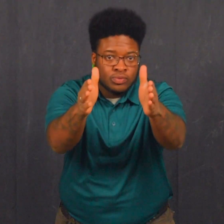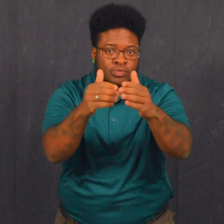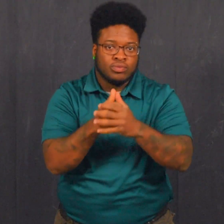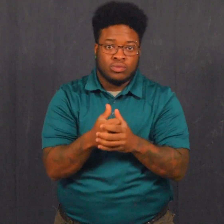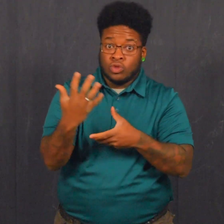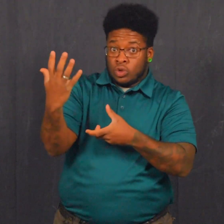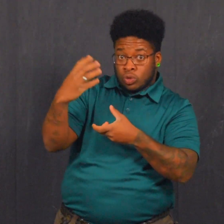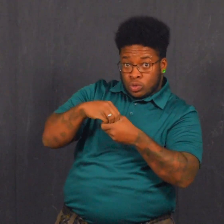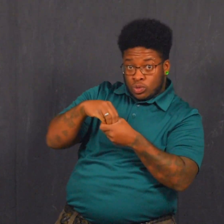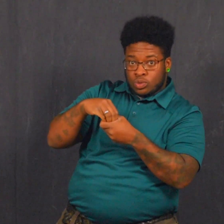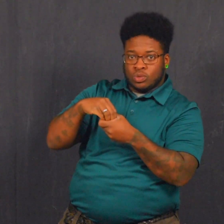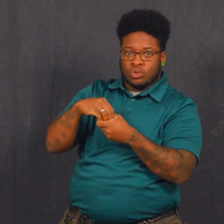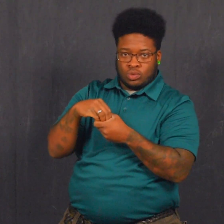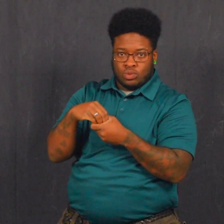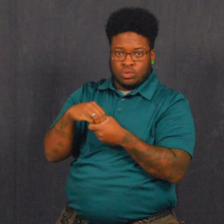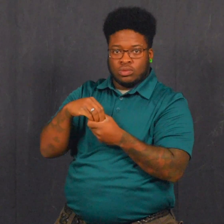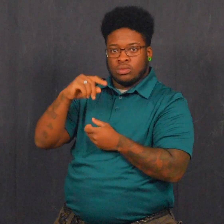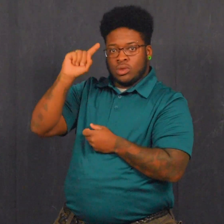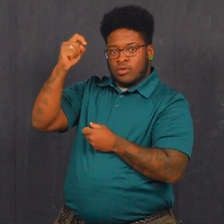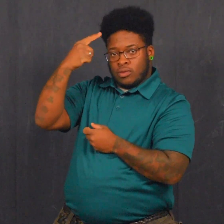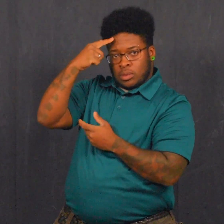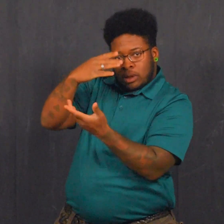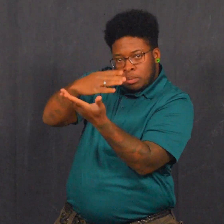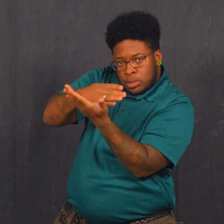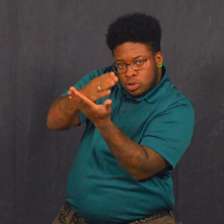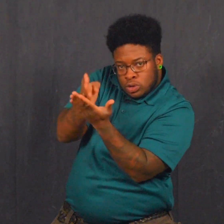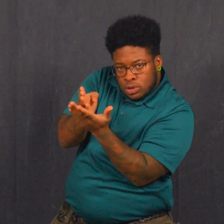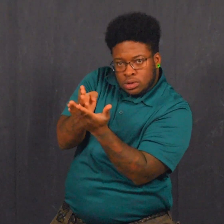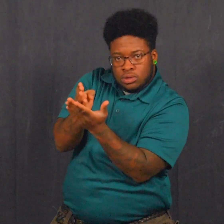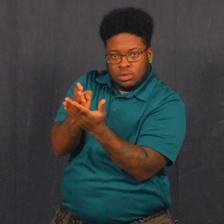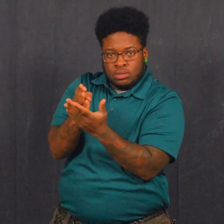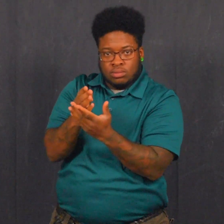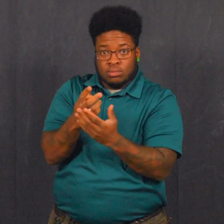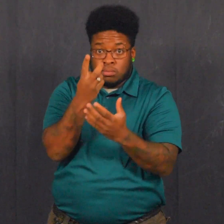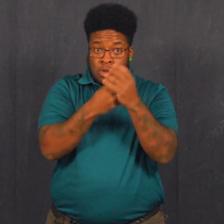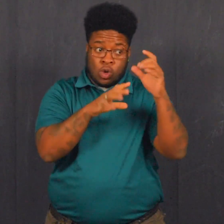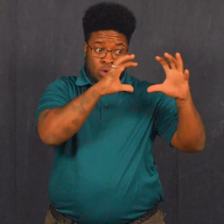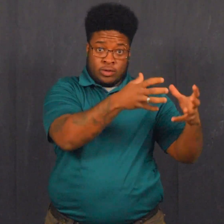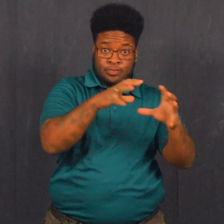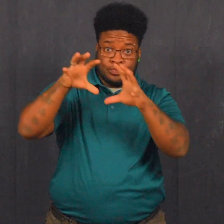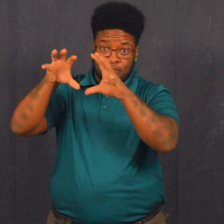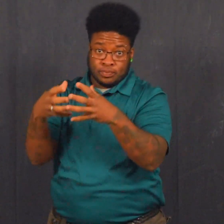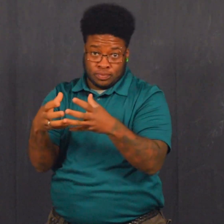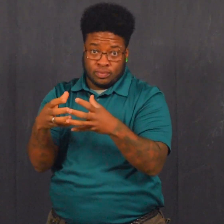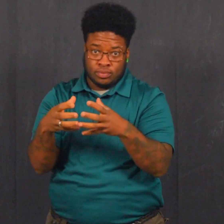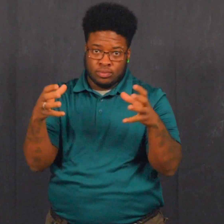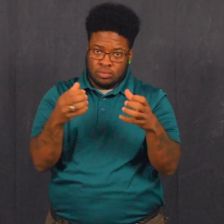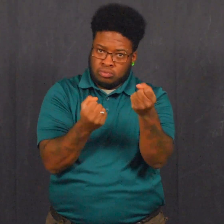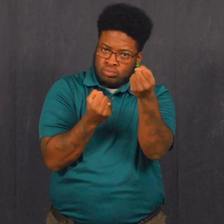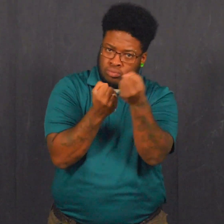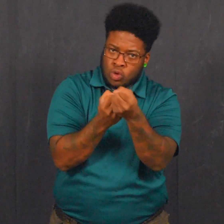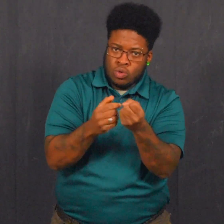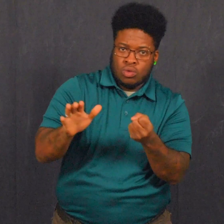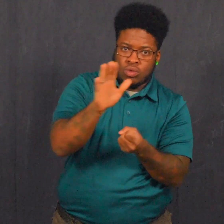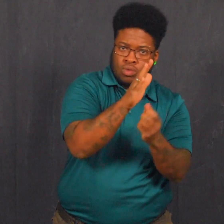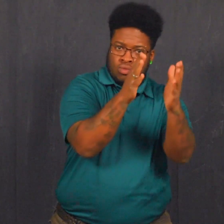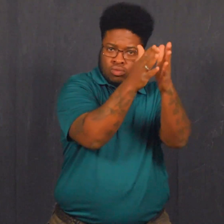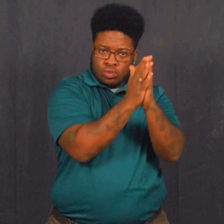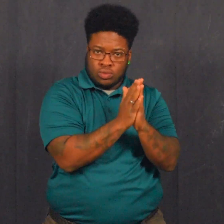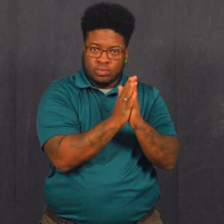They were included in the Governor’s budget and both parties were supportive of their requests.